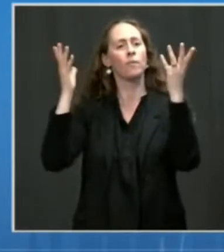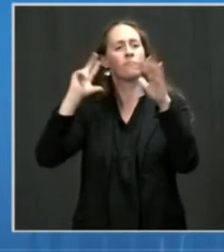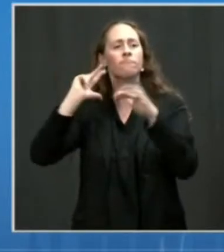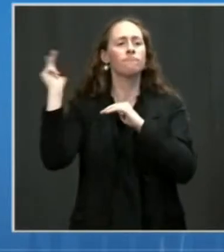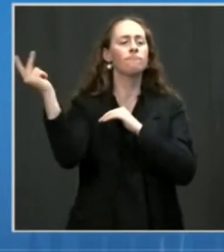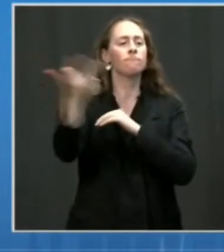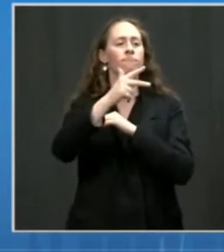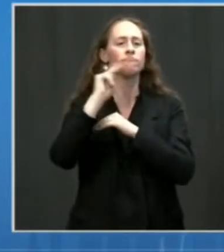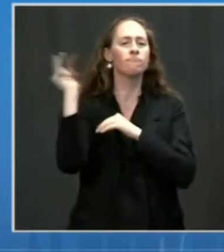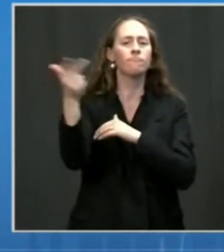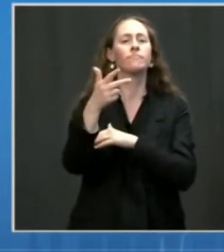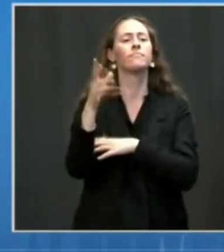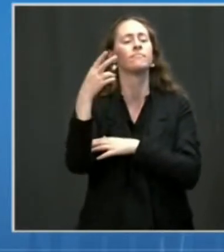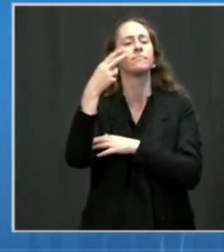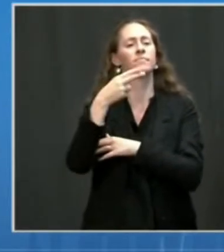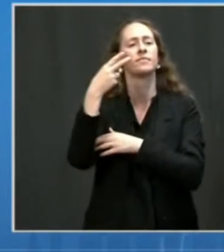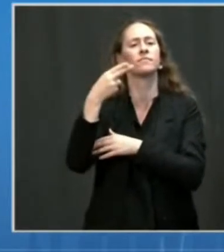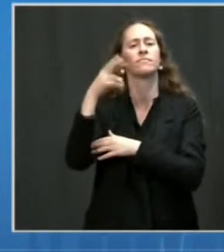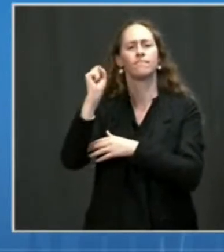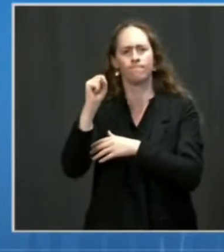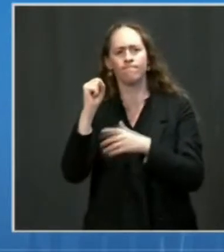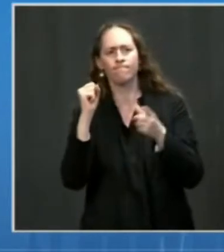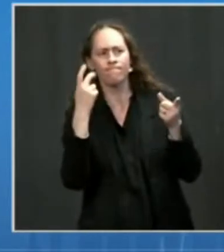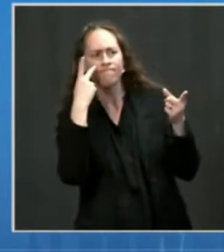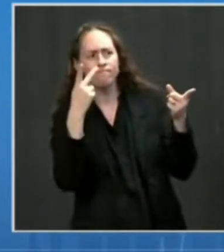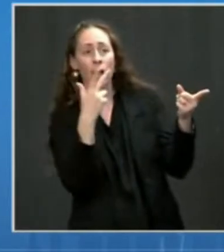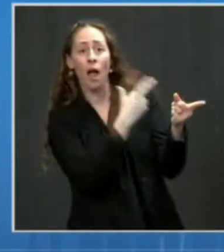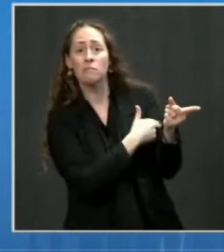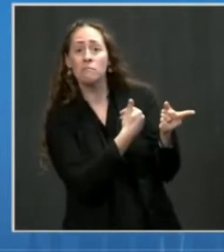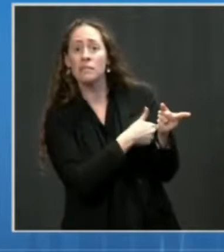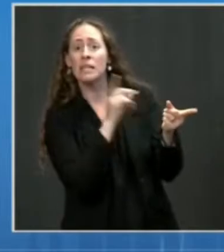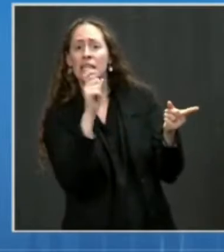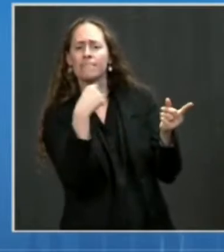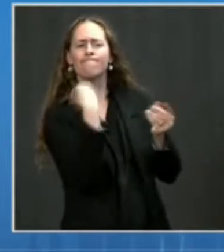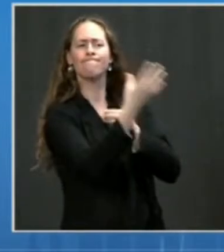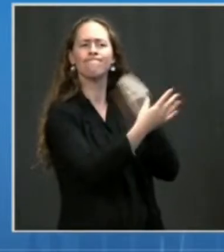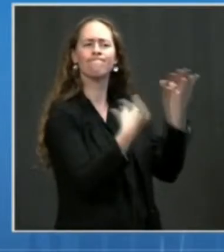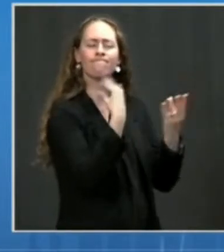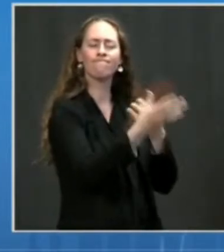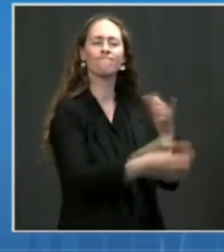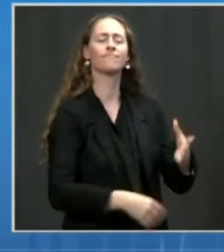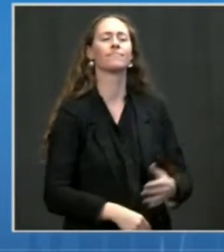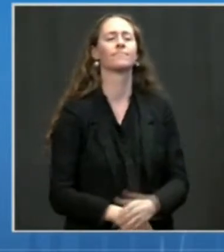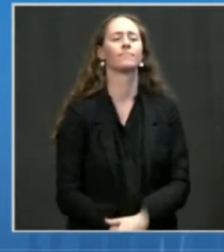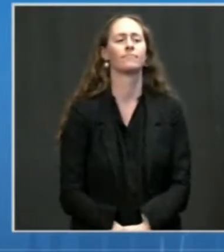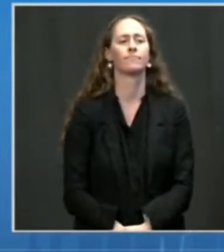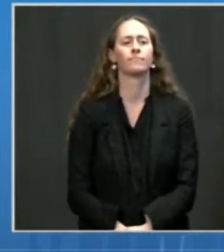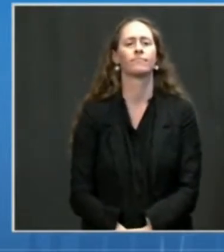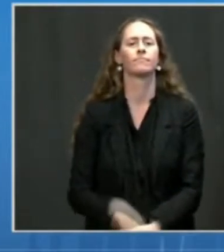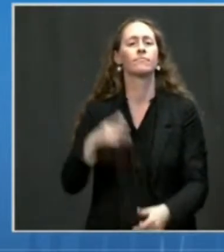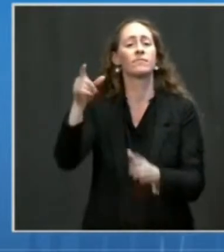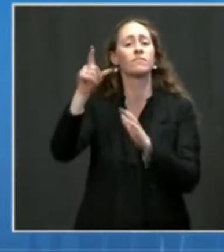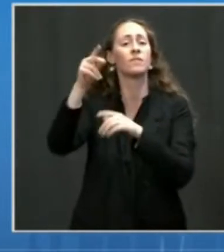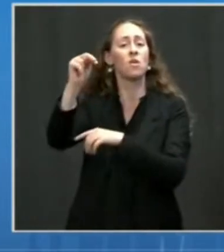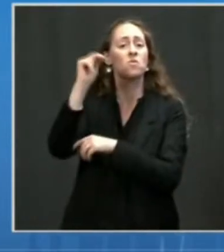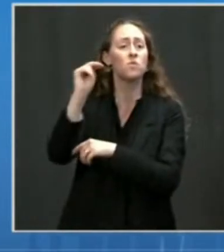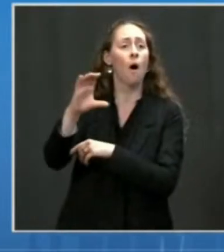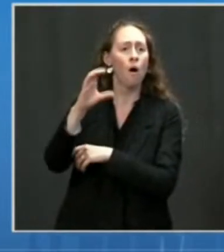FEMA IN MISSOURI IS HELPING TO EXPAND AMBULANCE CAPACITY, AND